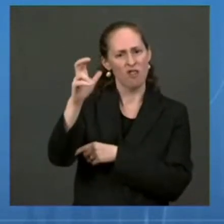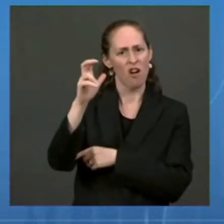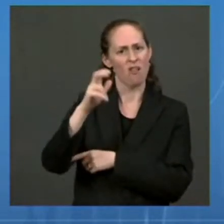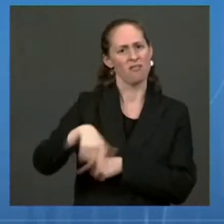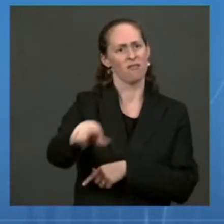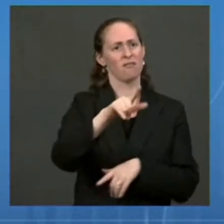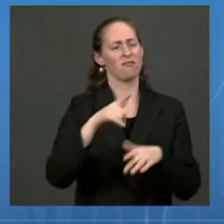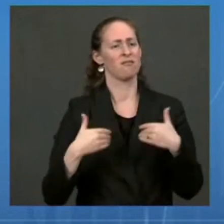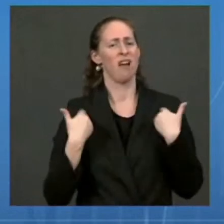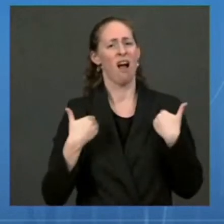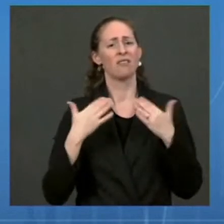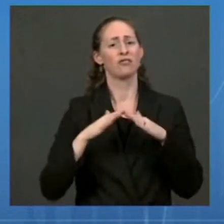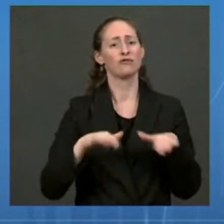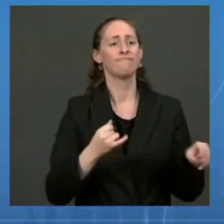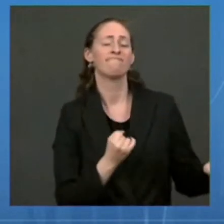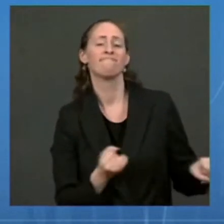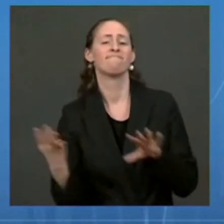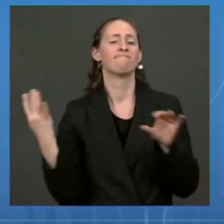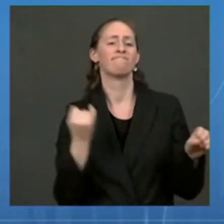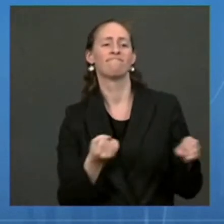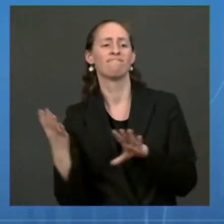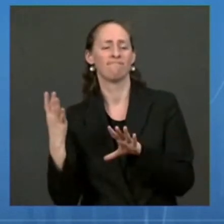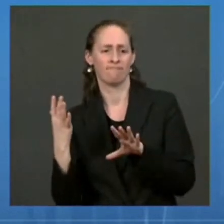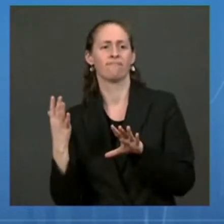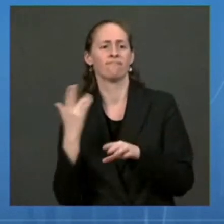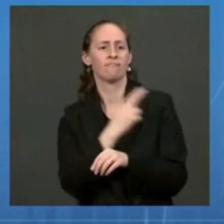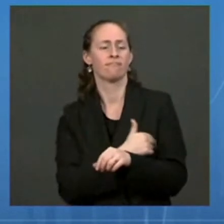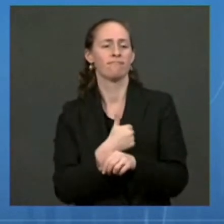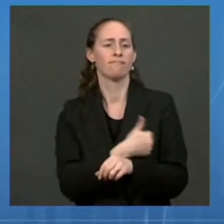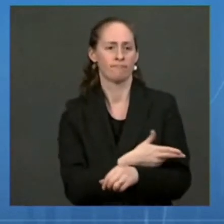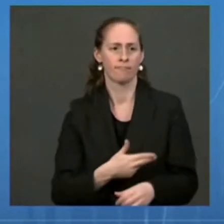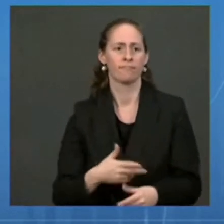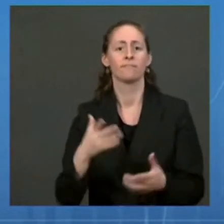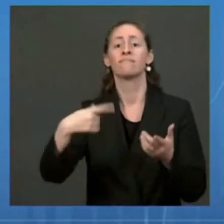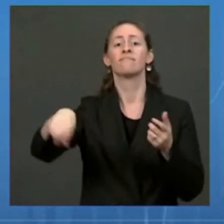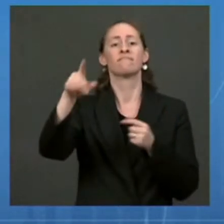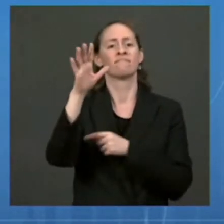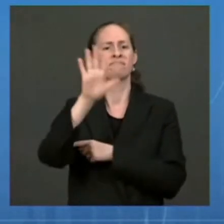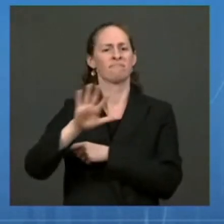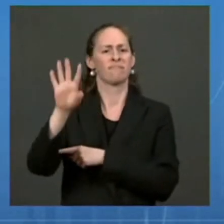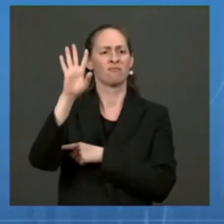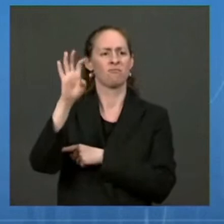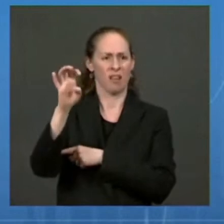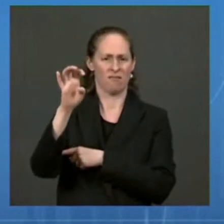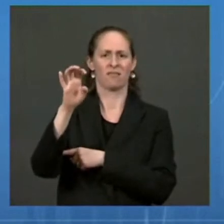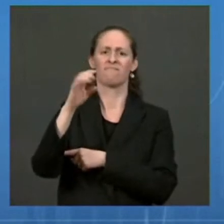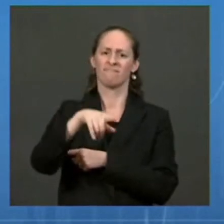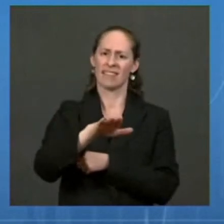THE LAST YEAR. SINCE THE START OF THE PANDEMIC THERE HAVE BEEN MORE THAN 8300 HOSPITALIZATNS ONG CHILDREN